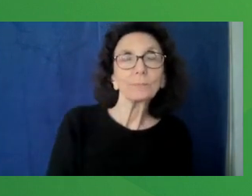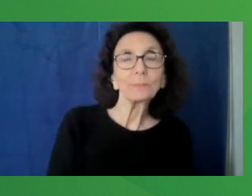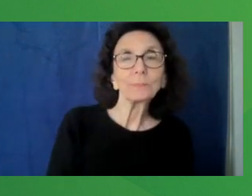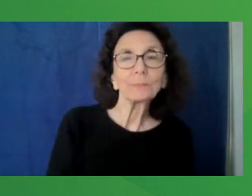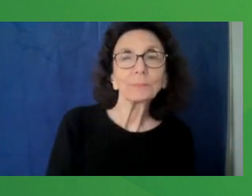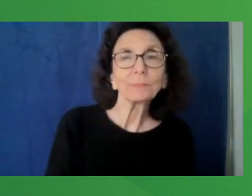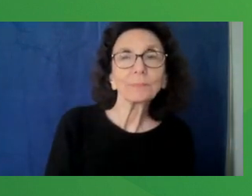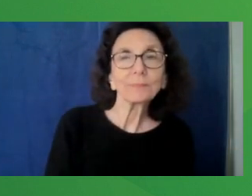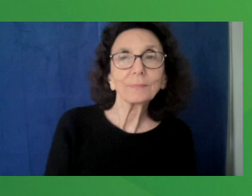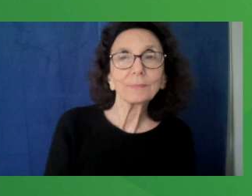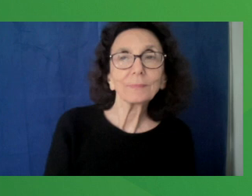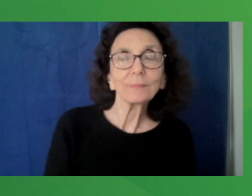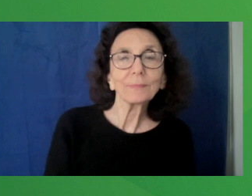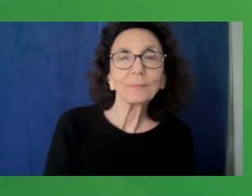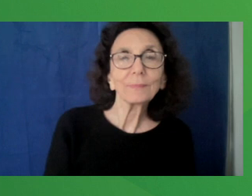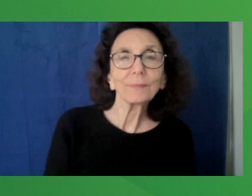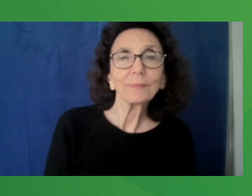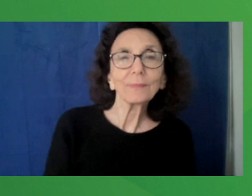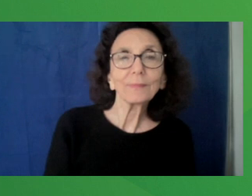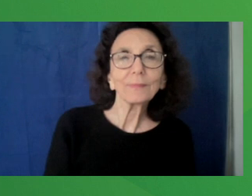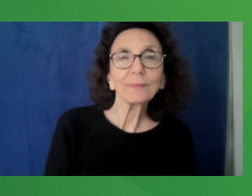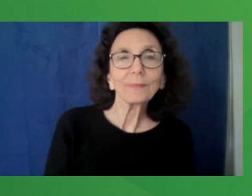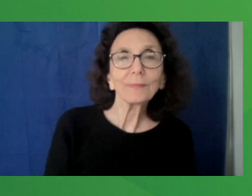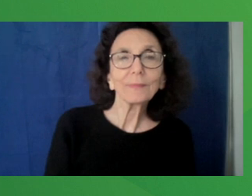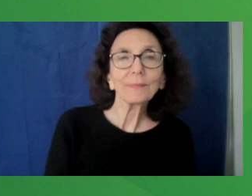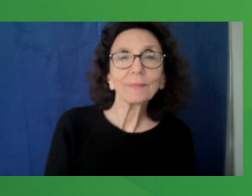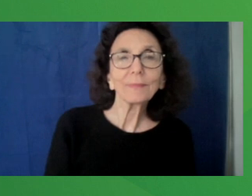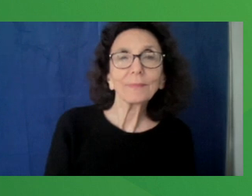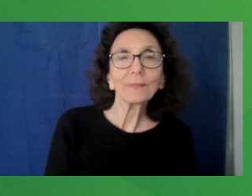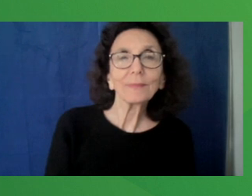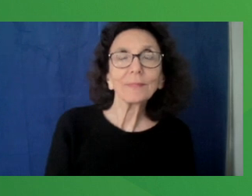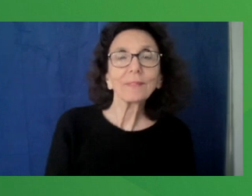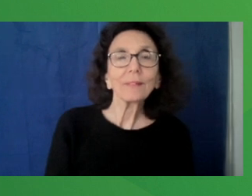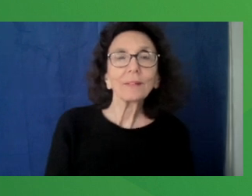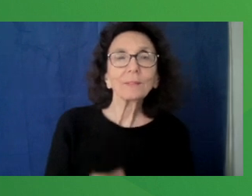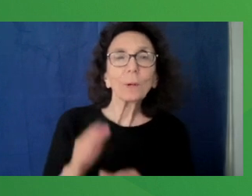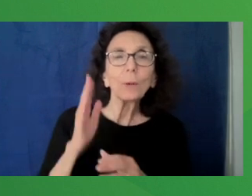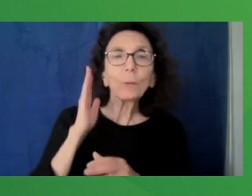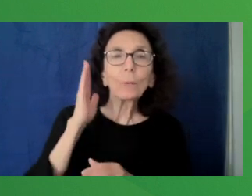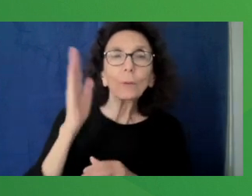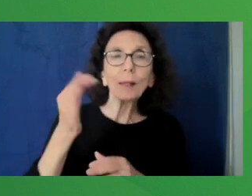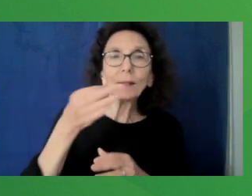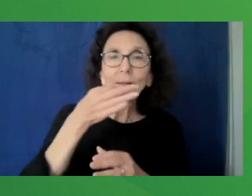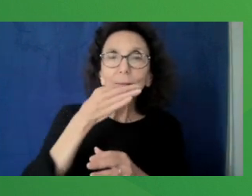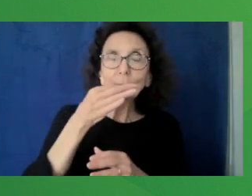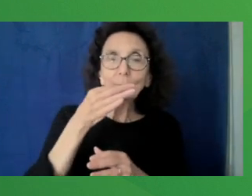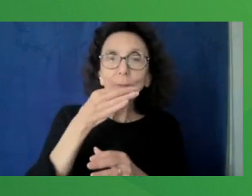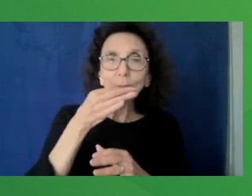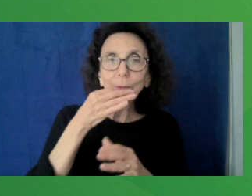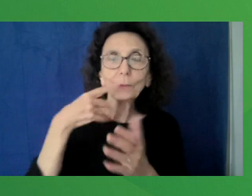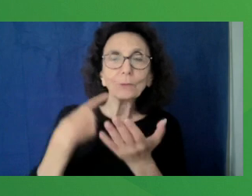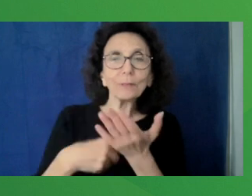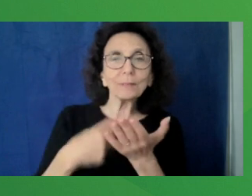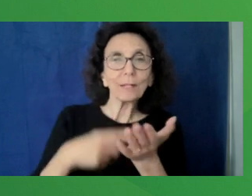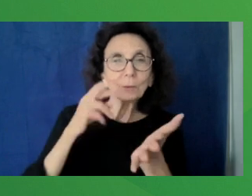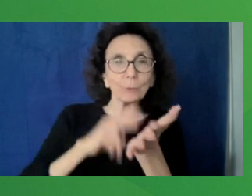So, very briefly, before we move on to the research and the student work, the students